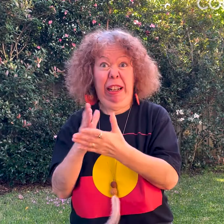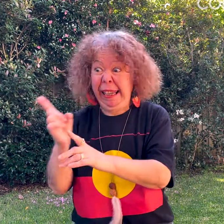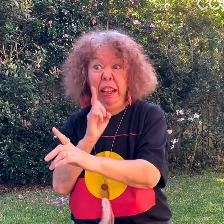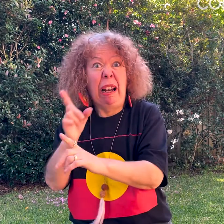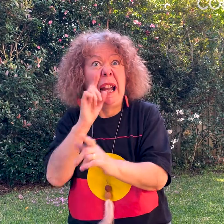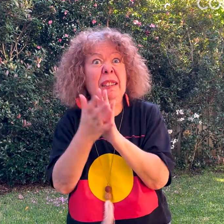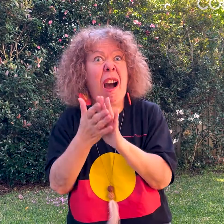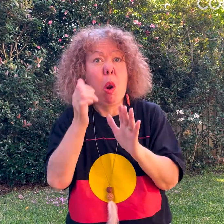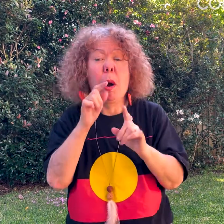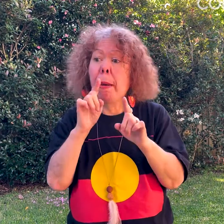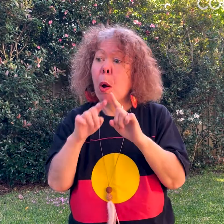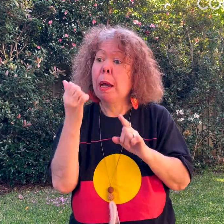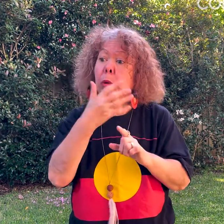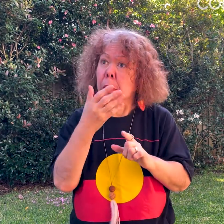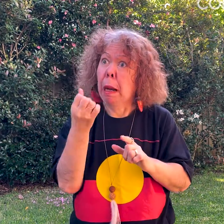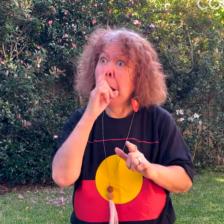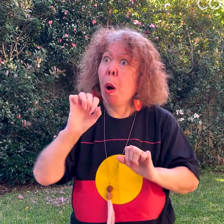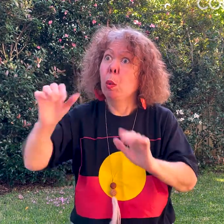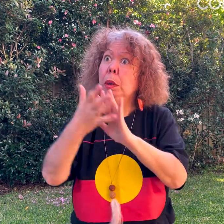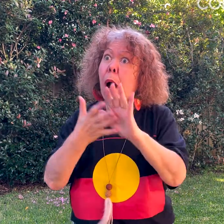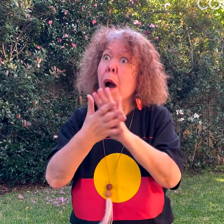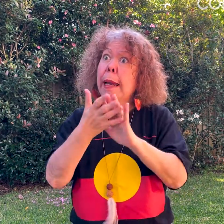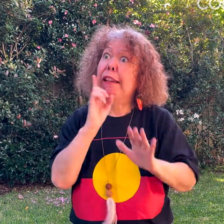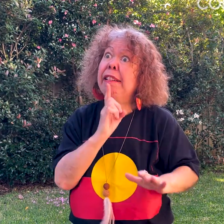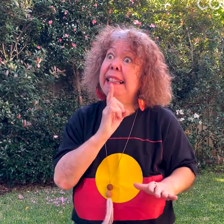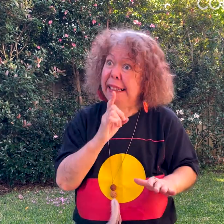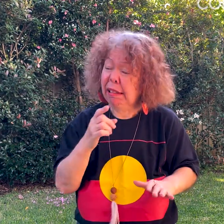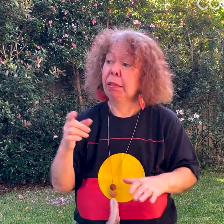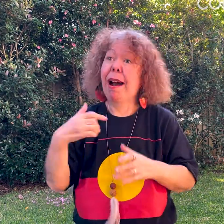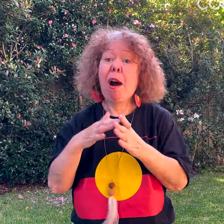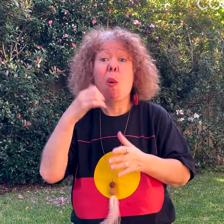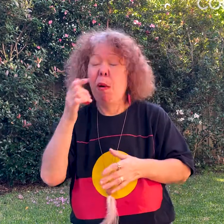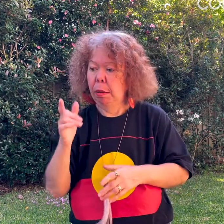Hearing Indigenous people know some signs and they use those even though they are not Deaf,